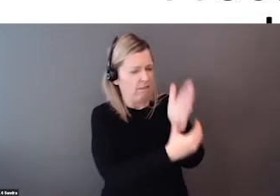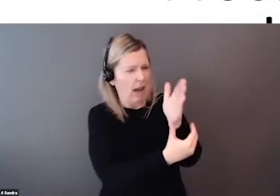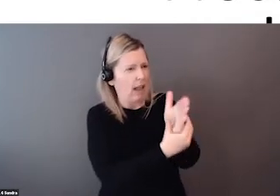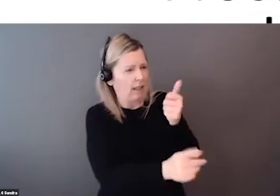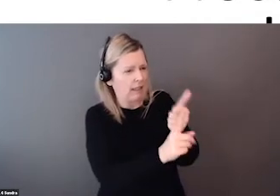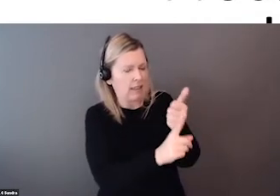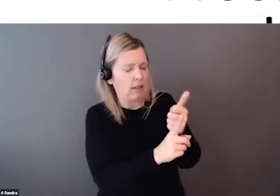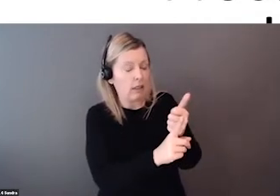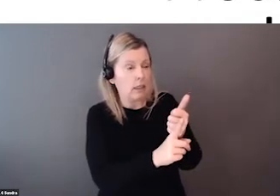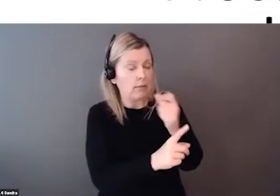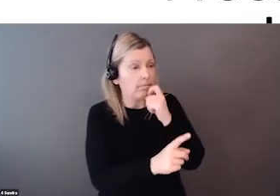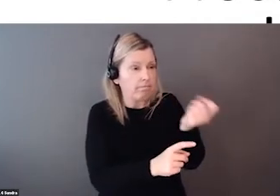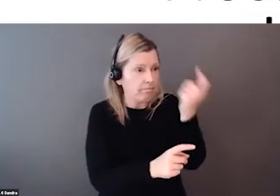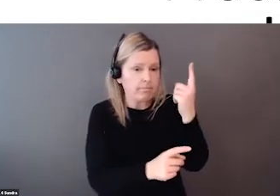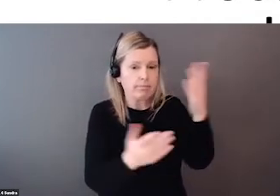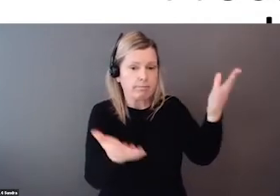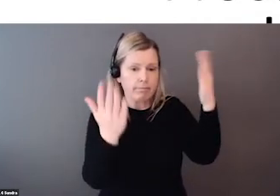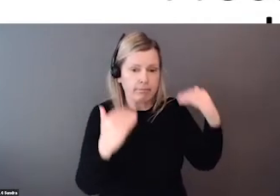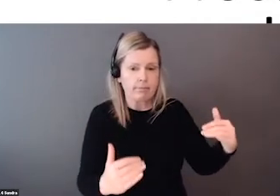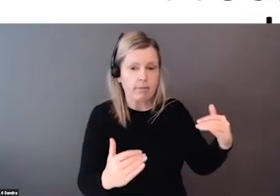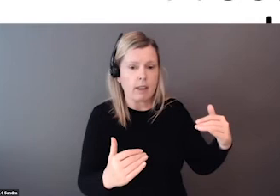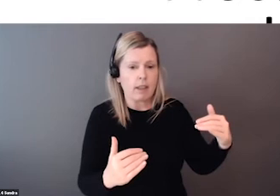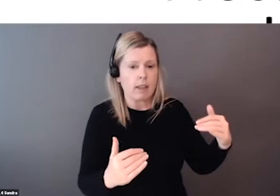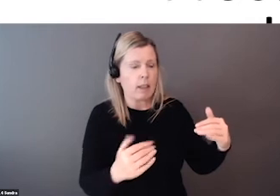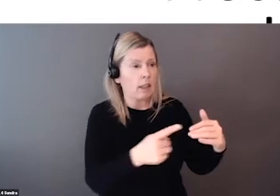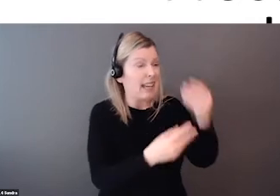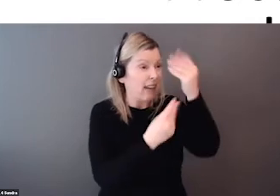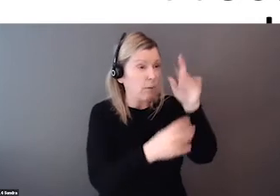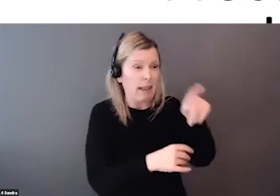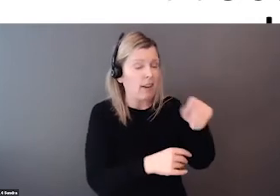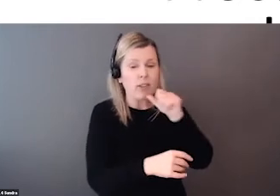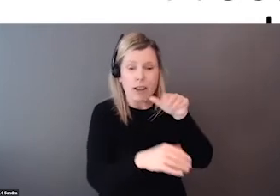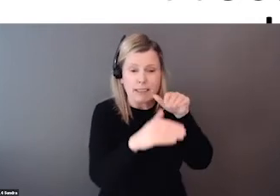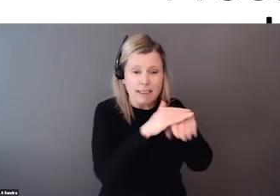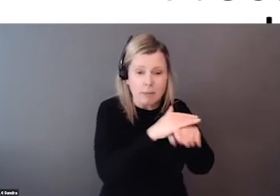authoring tools that fail to produce accessible content, inaccessible communication tools,